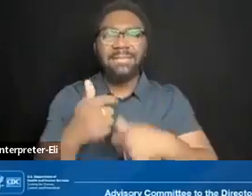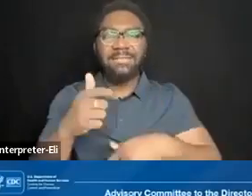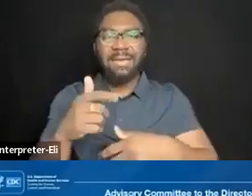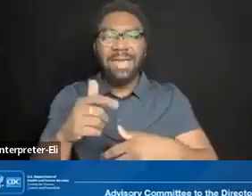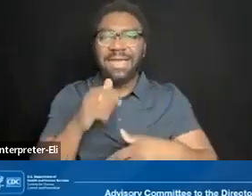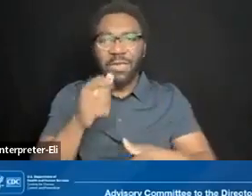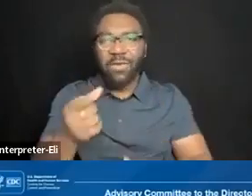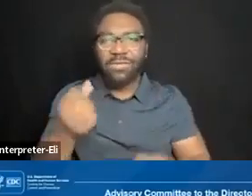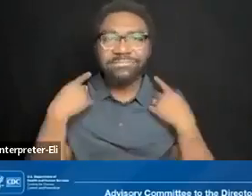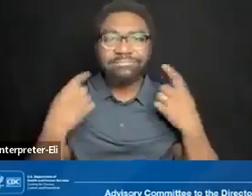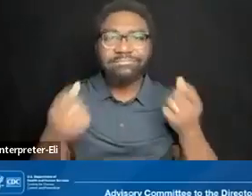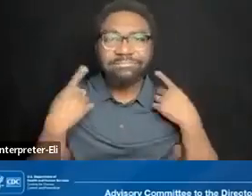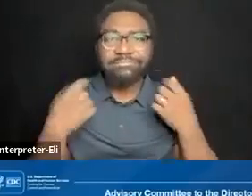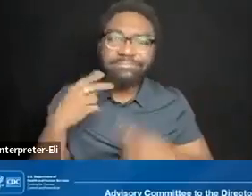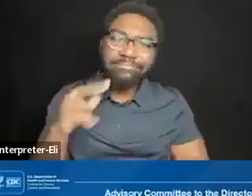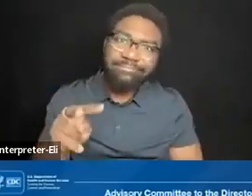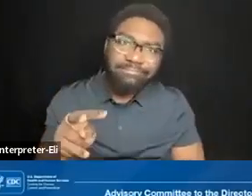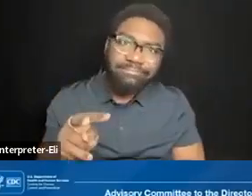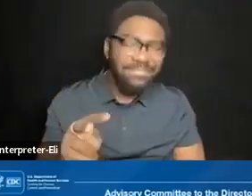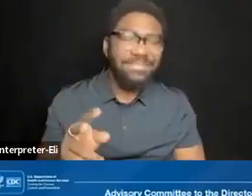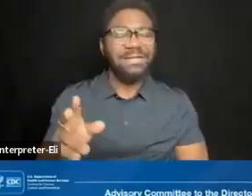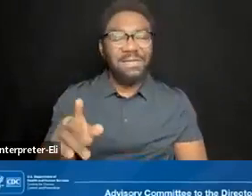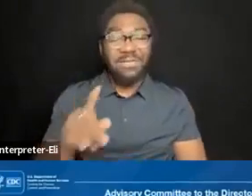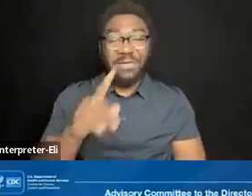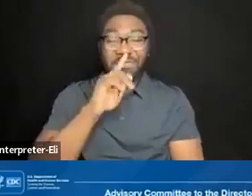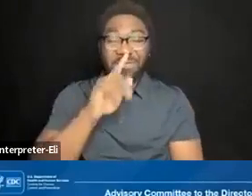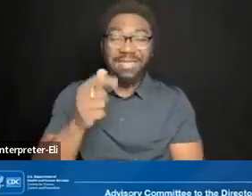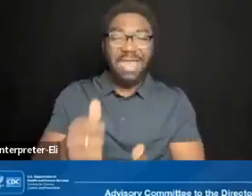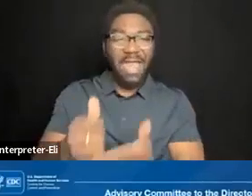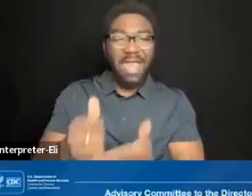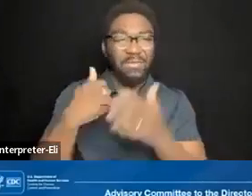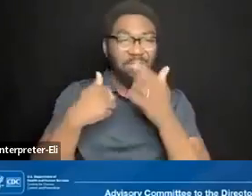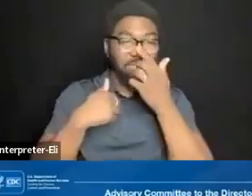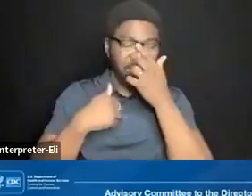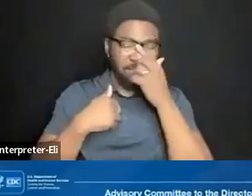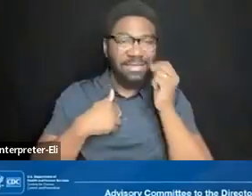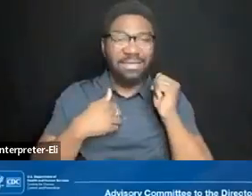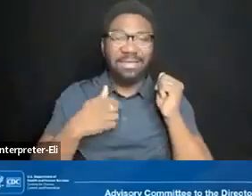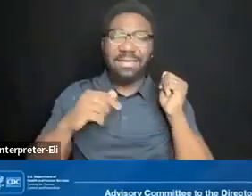But it would be really helpful at some point for us to see,